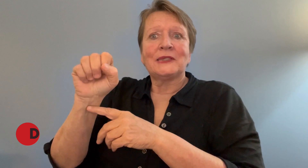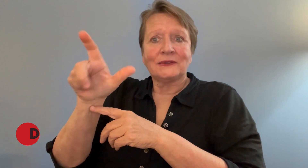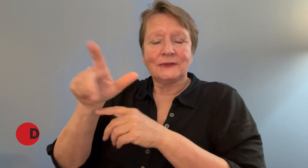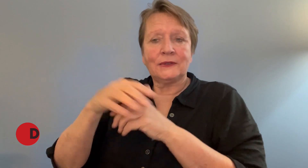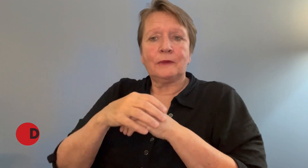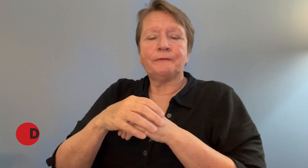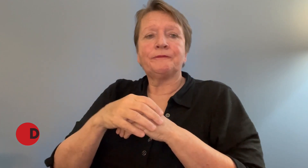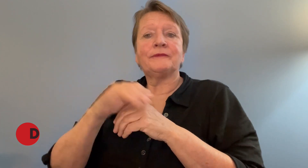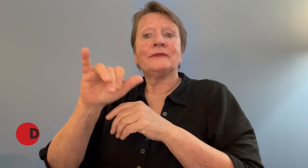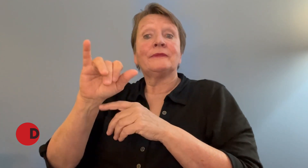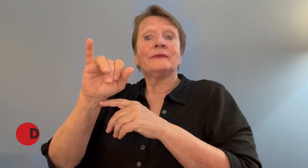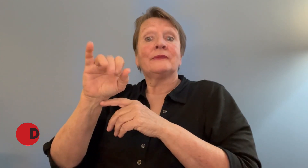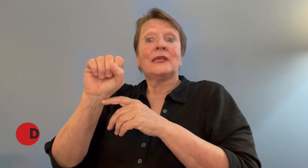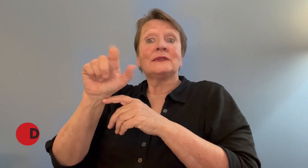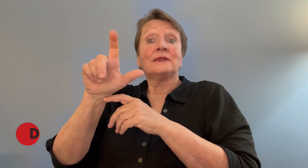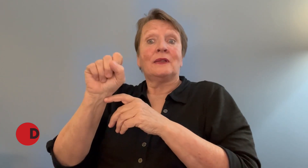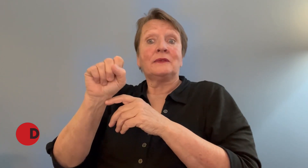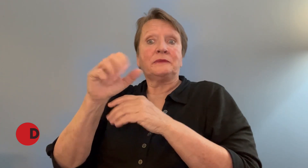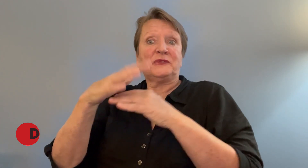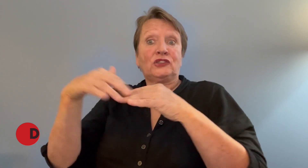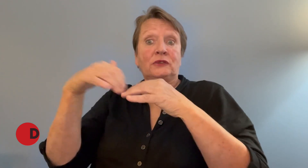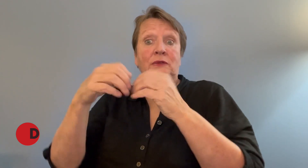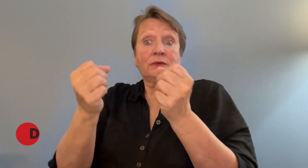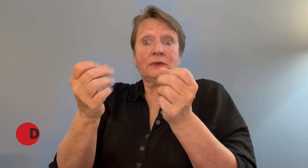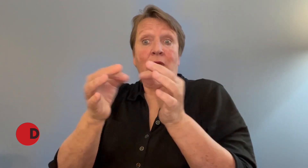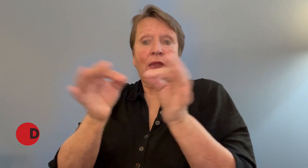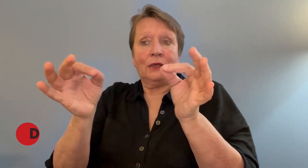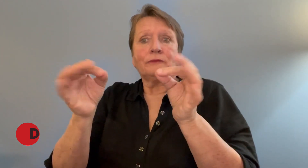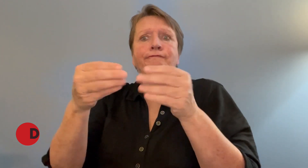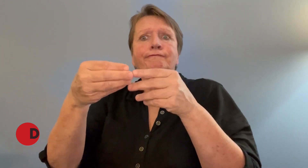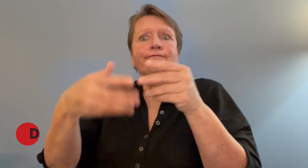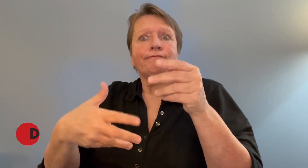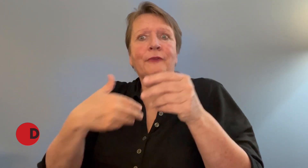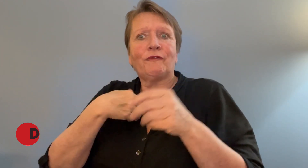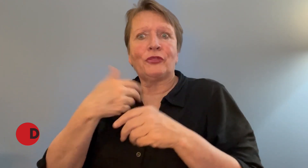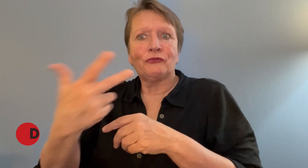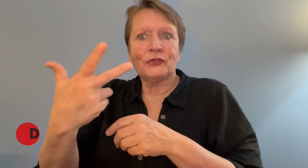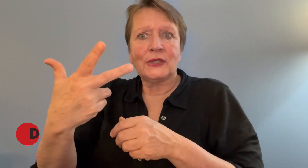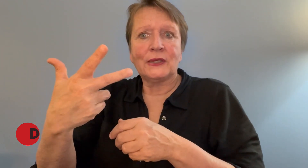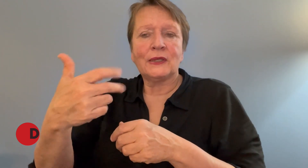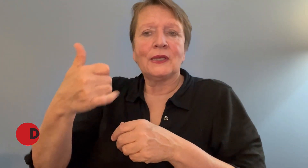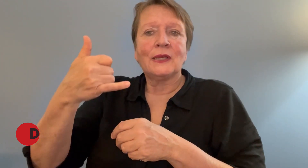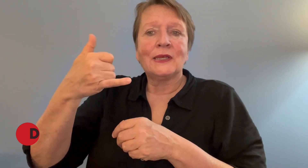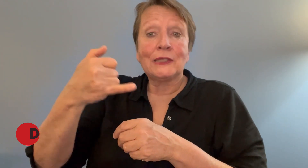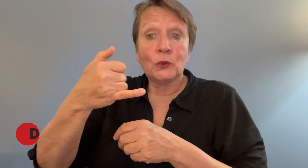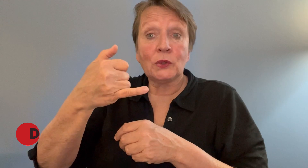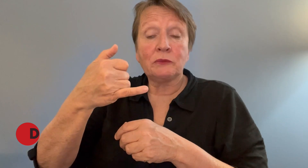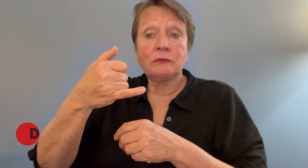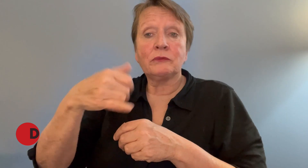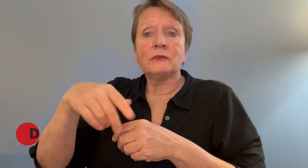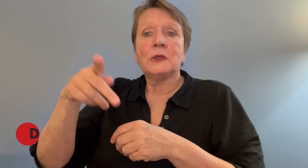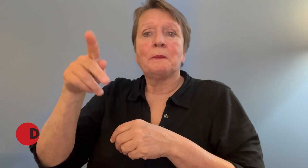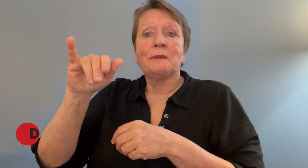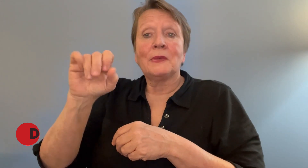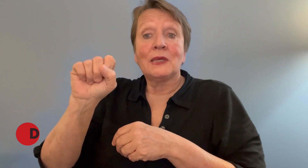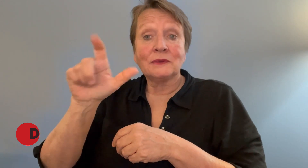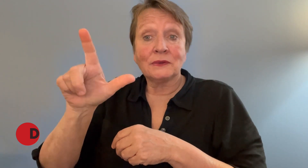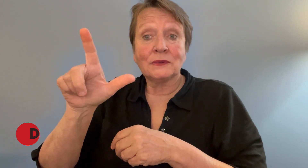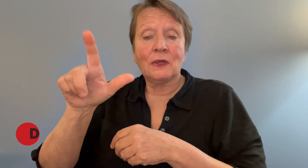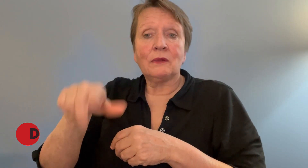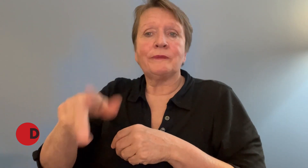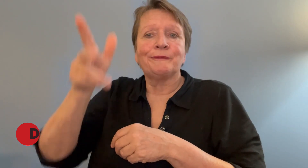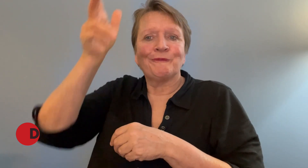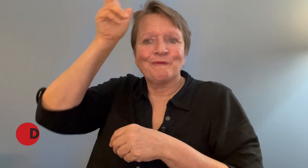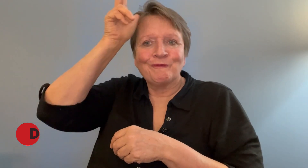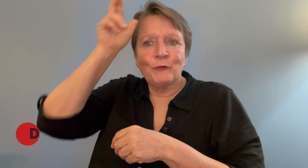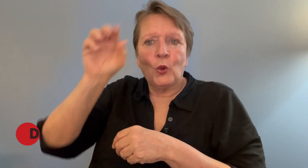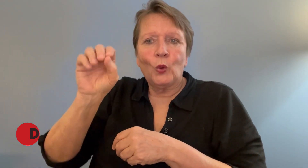and MSL. ISLS has three languages: Inuit, Plains, Oneida and